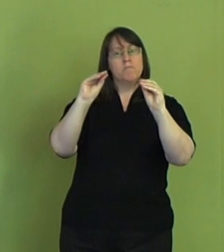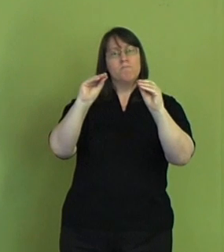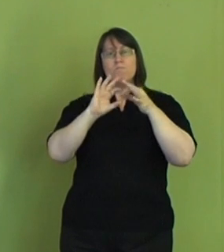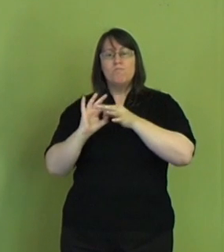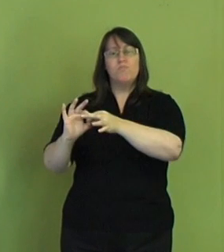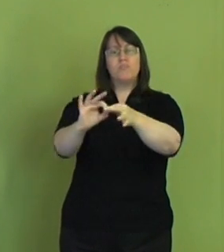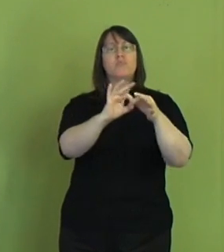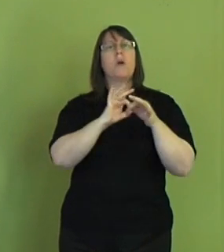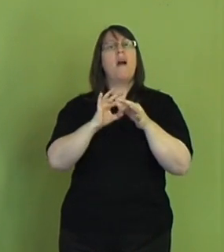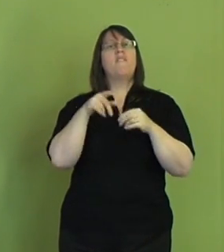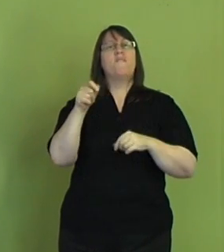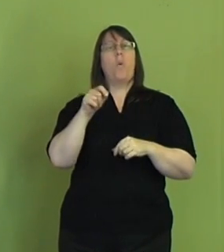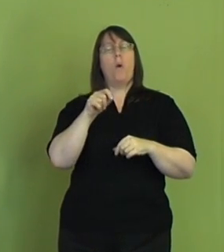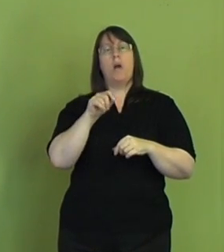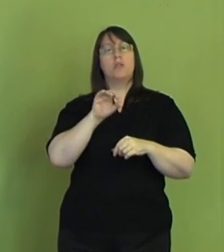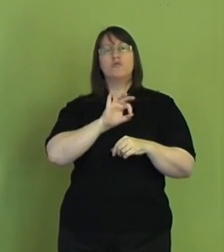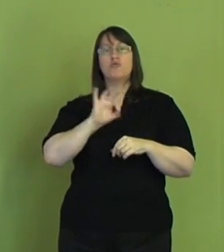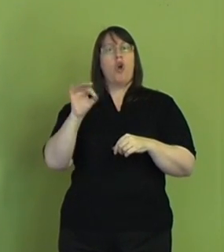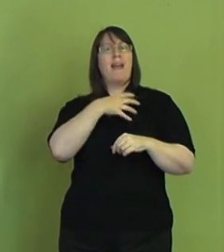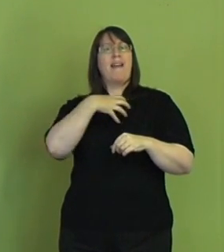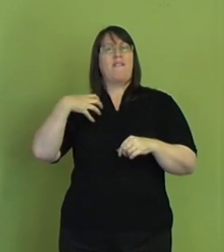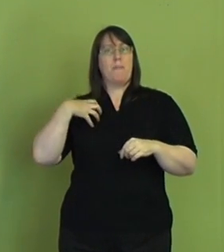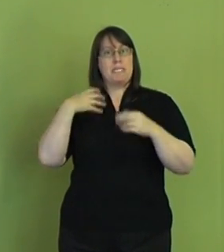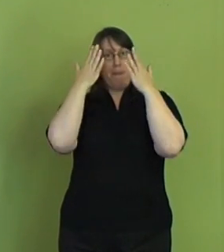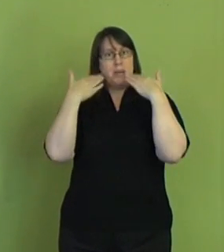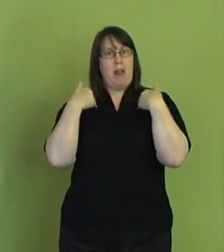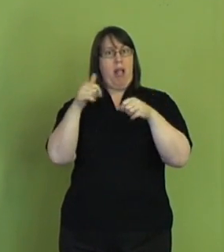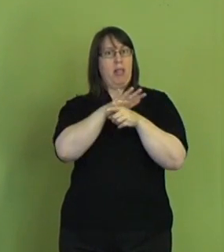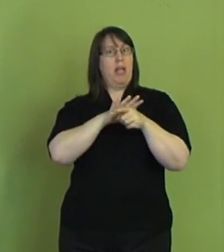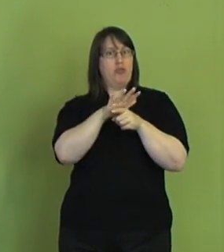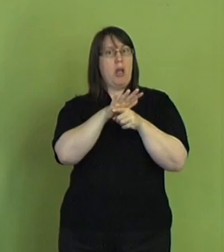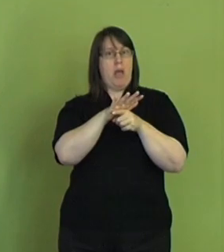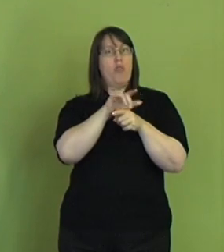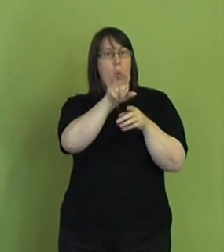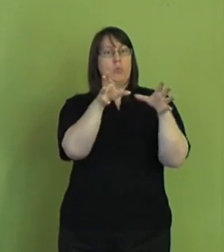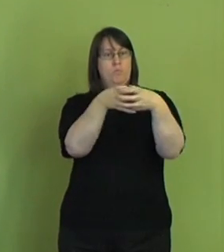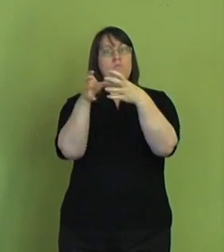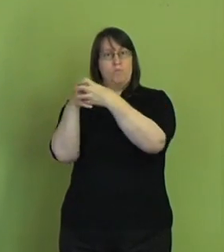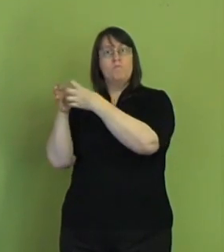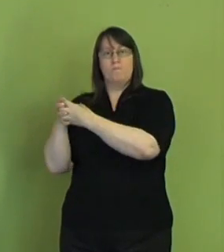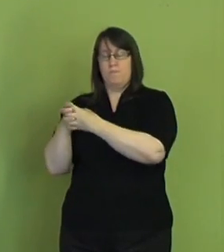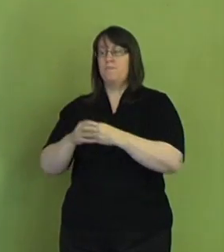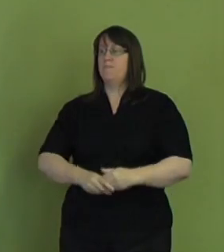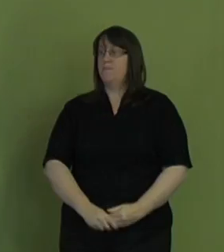for the non-government organisation mental health sector.